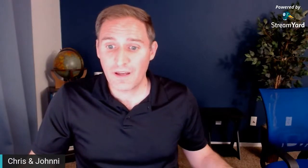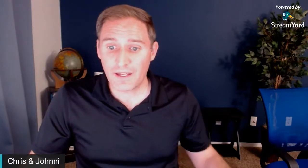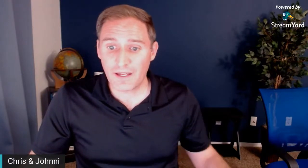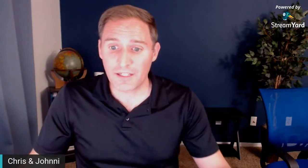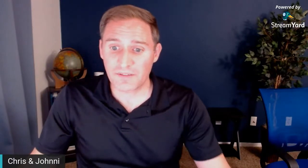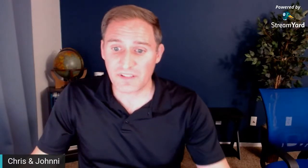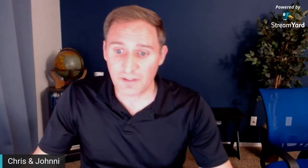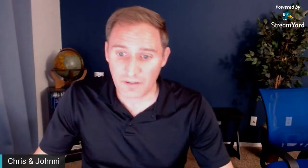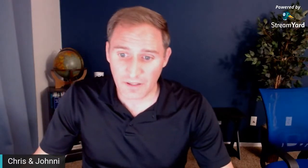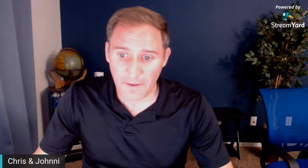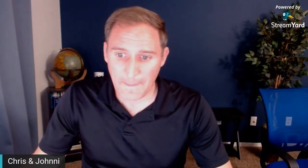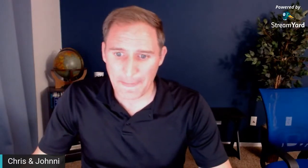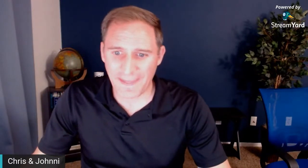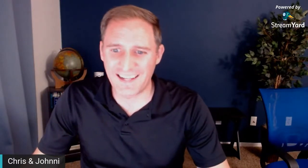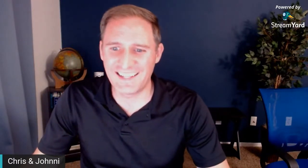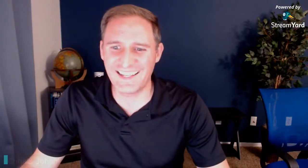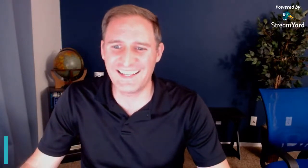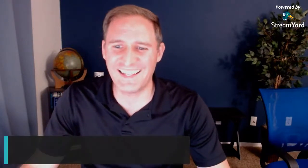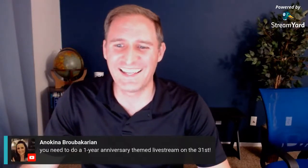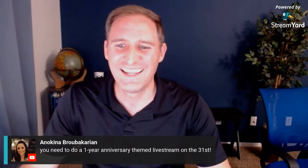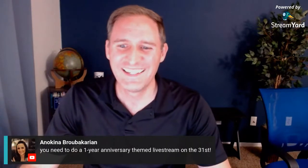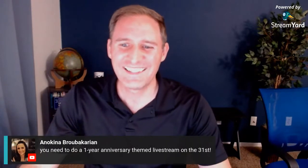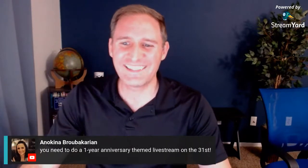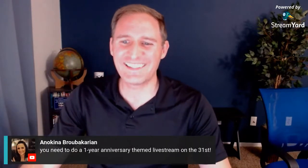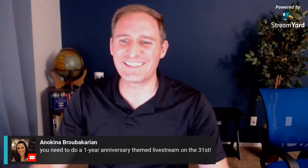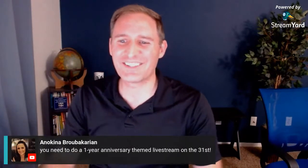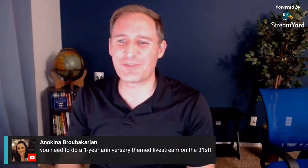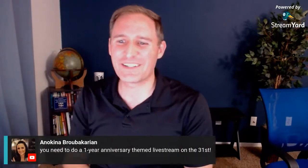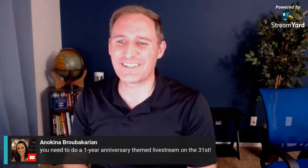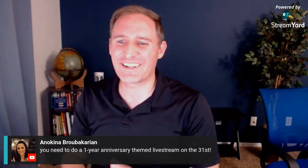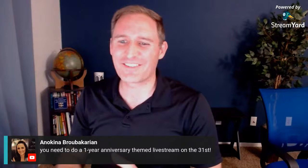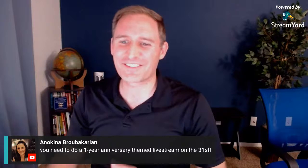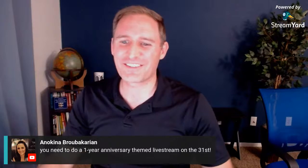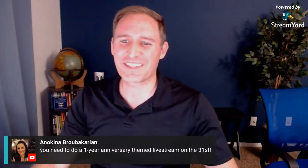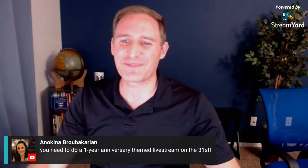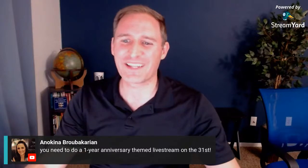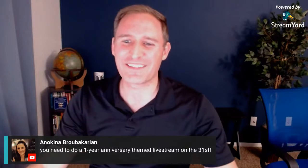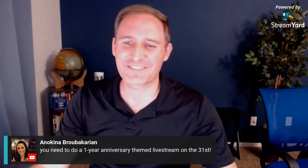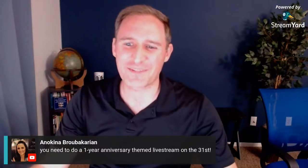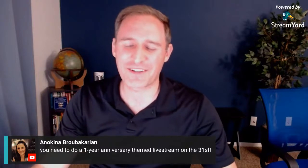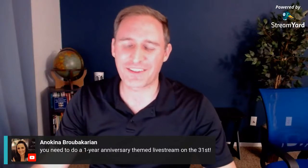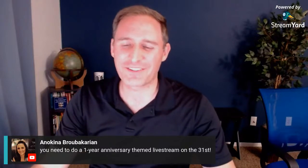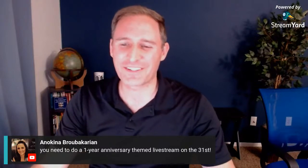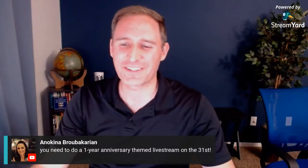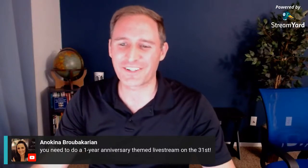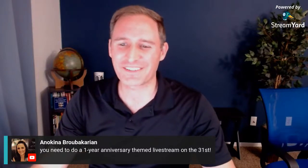uh let's see here you need to do a one year anniversary themed live stream on the 31st